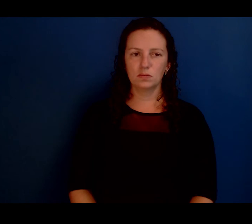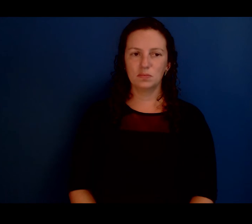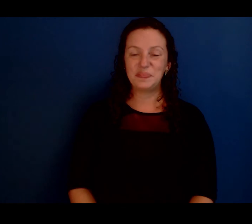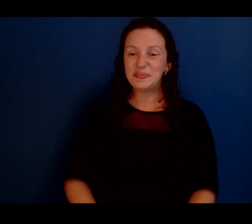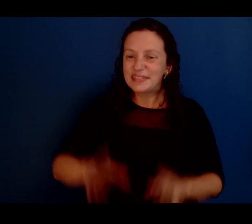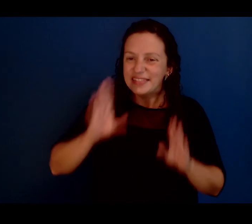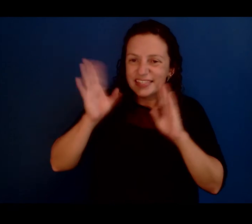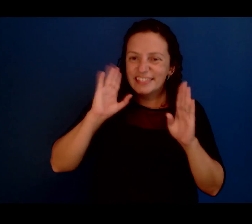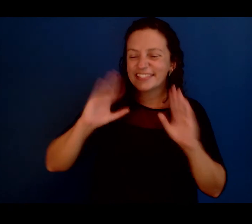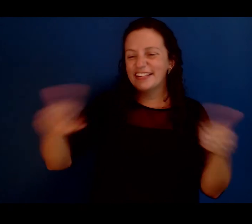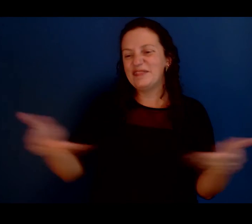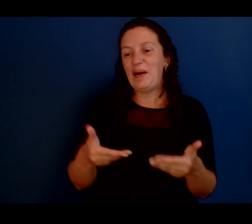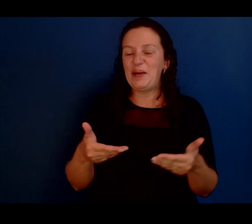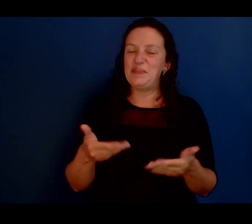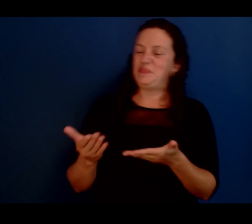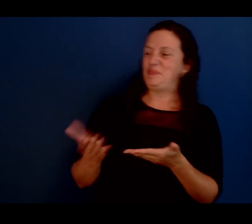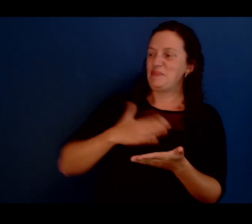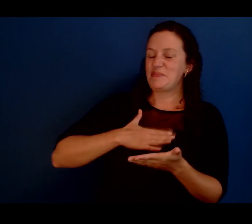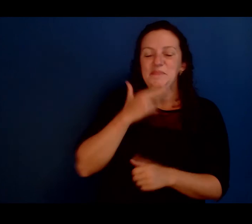Hey, welcome, this is the mini house.